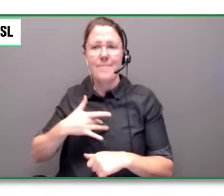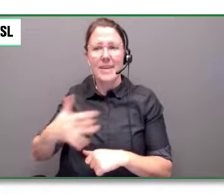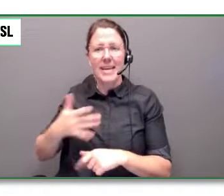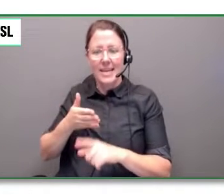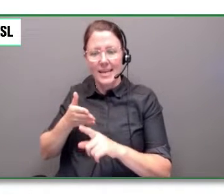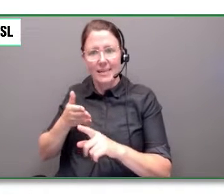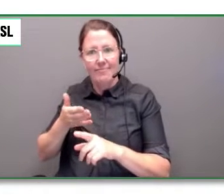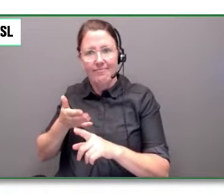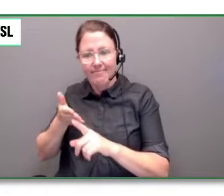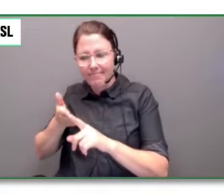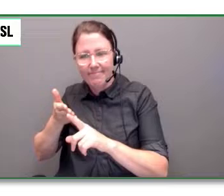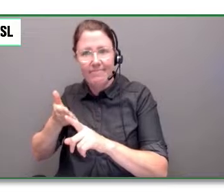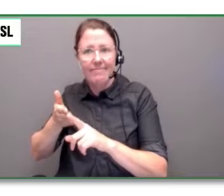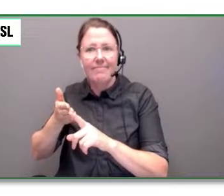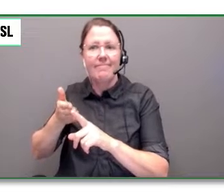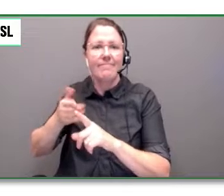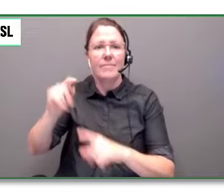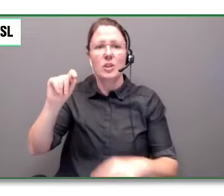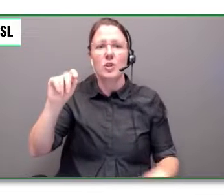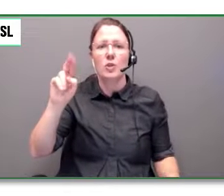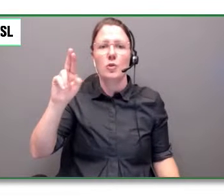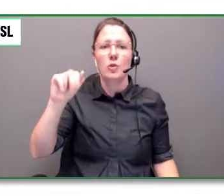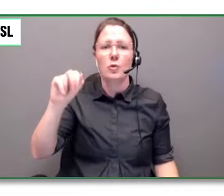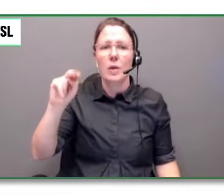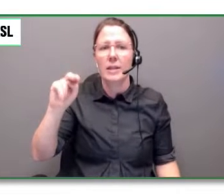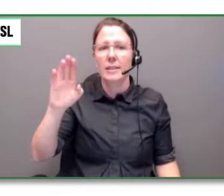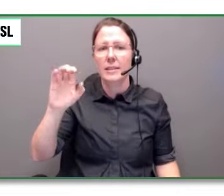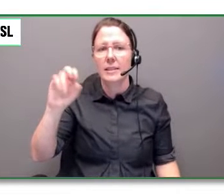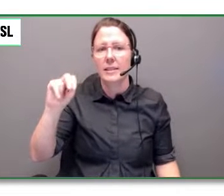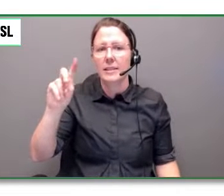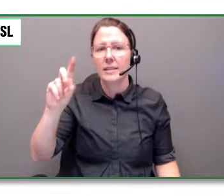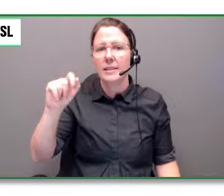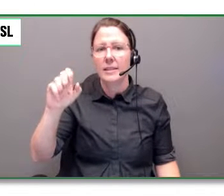examine in these classes. The one by Emerson says: "standing on the bare ground,